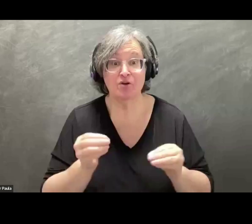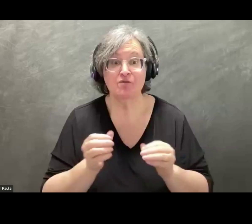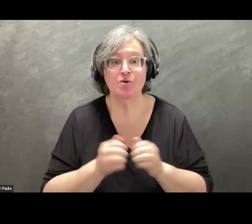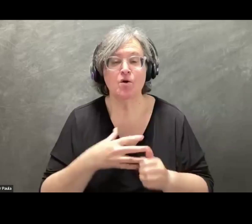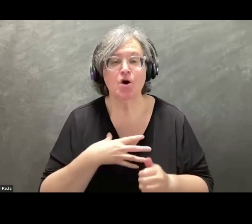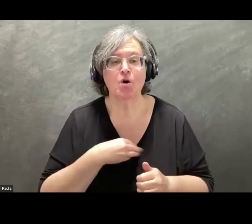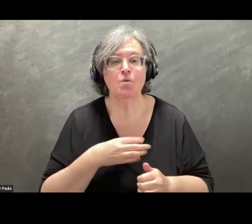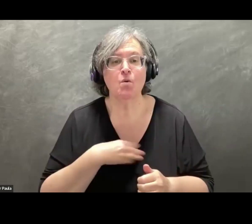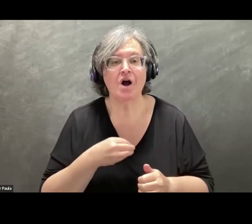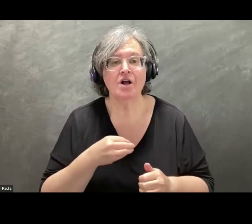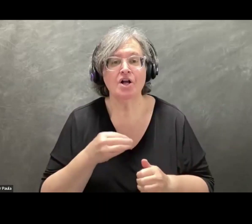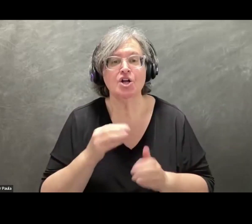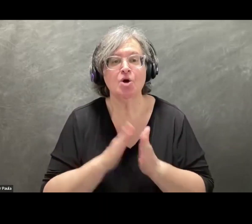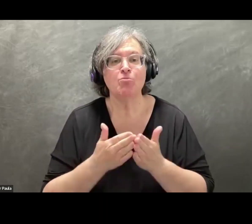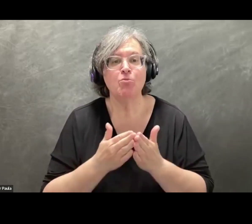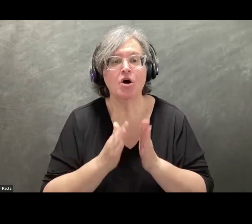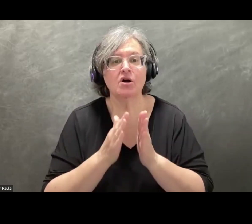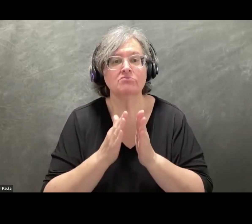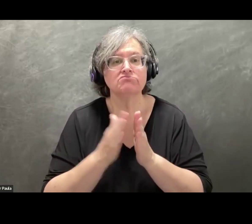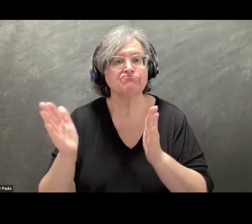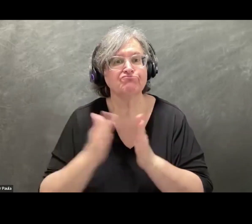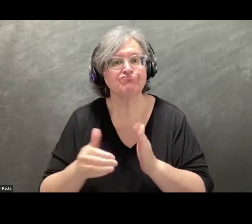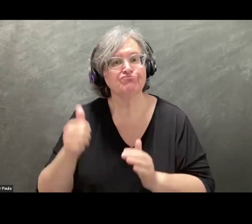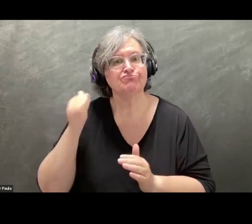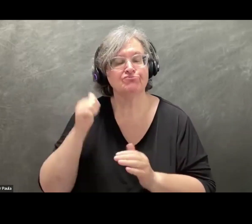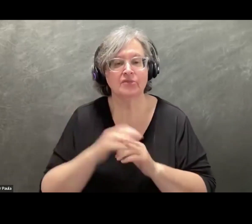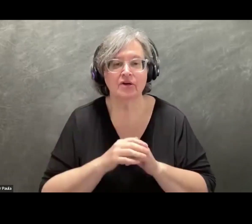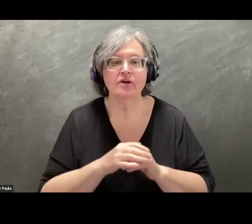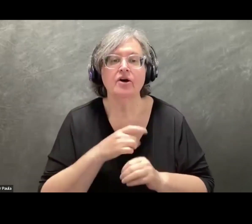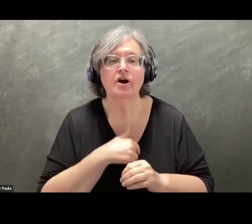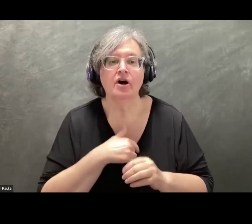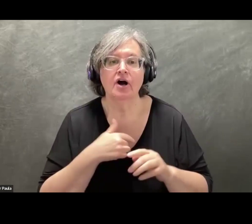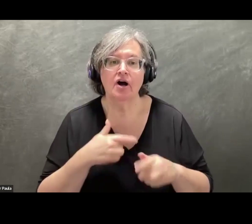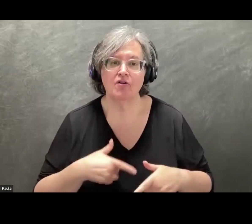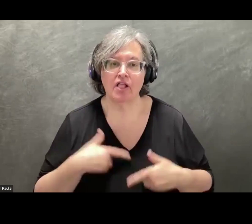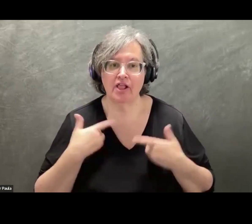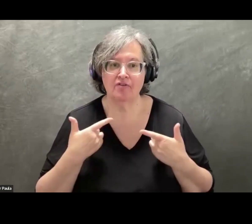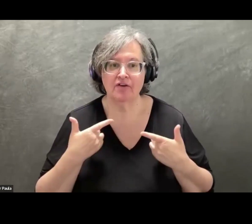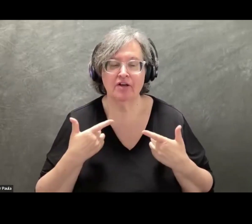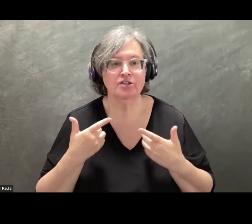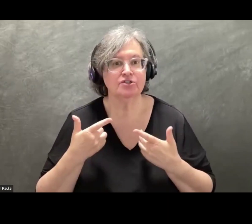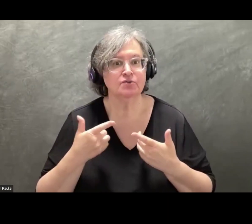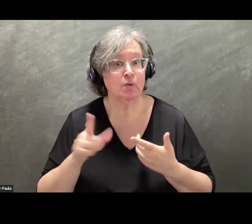bookcase behind me. I have been living in Las Vegas with my